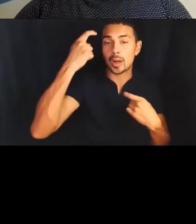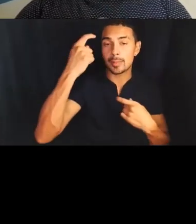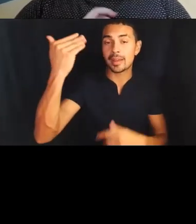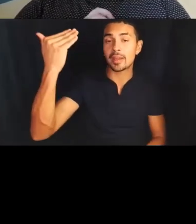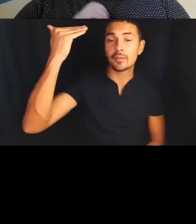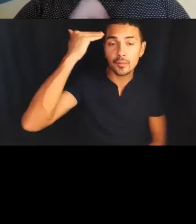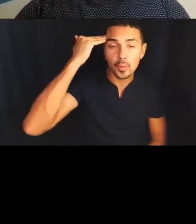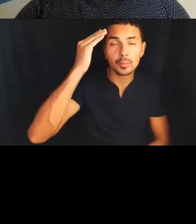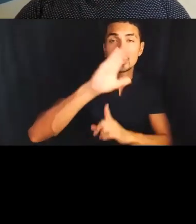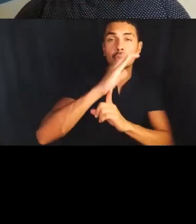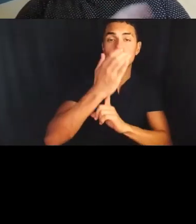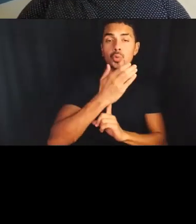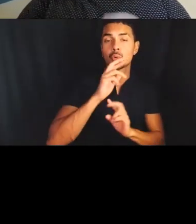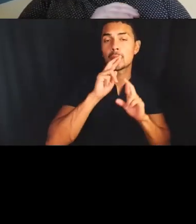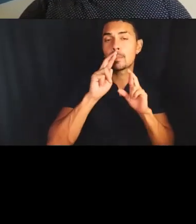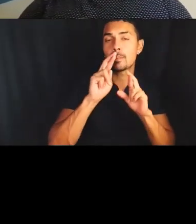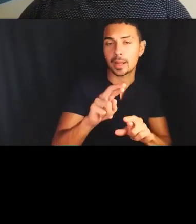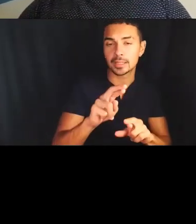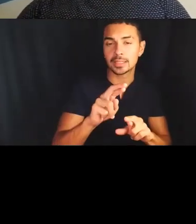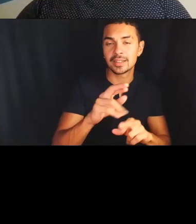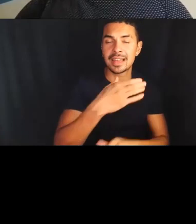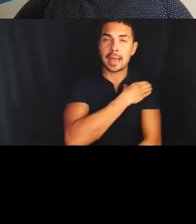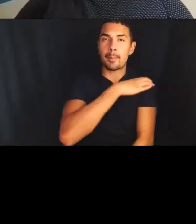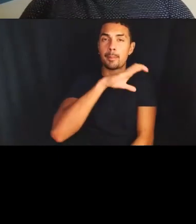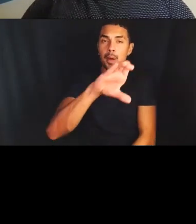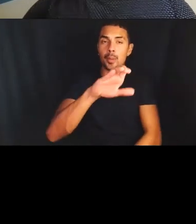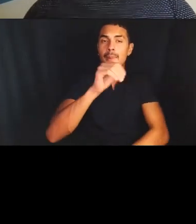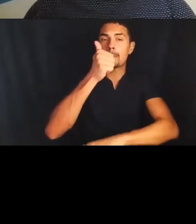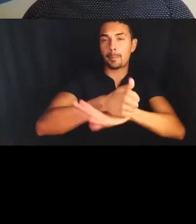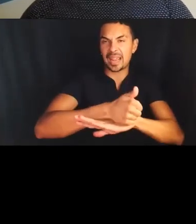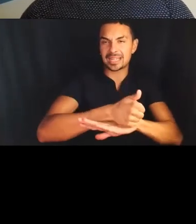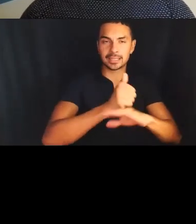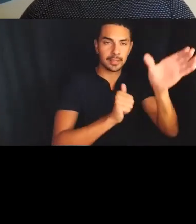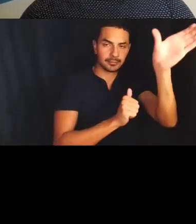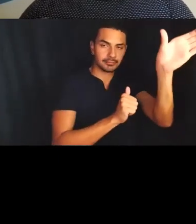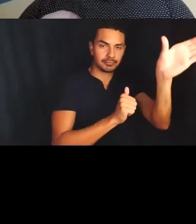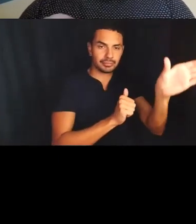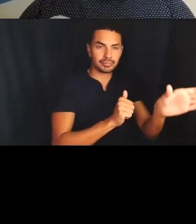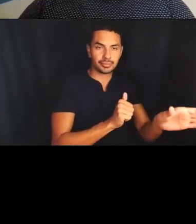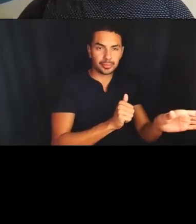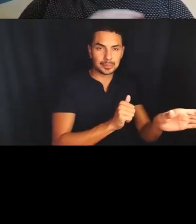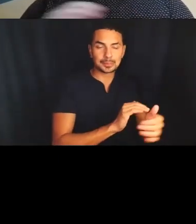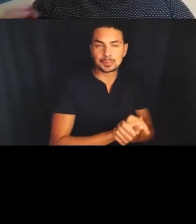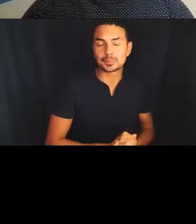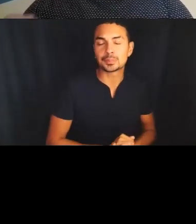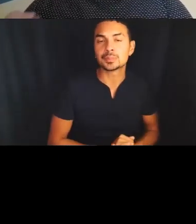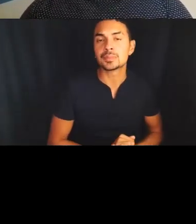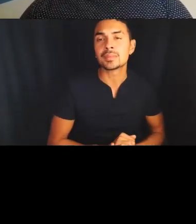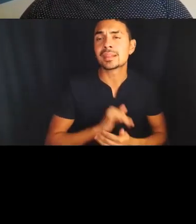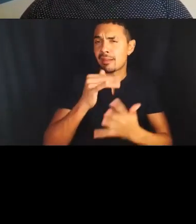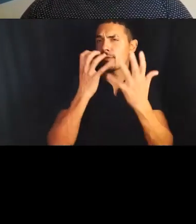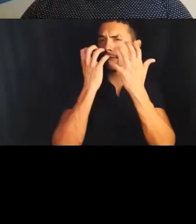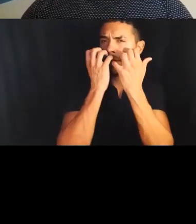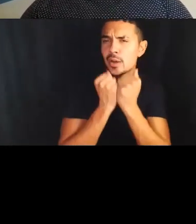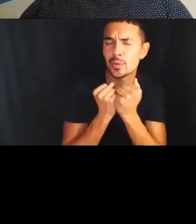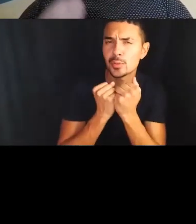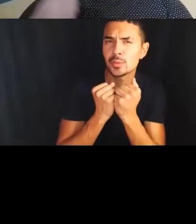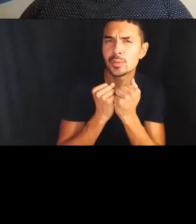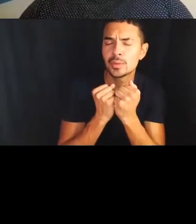And so we looked at how can we ensure that these values run through the way that we recruit